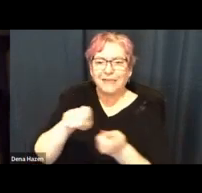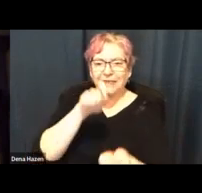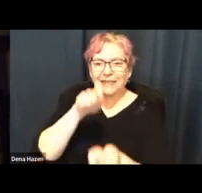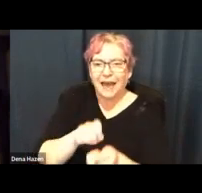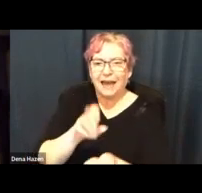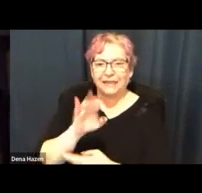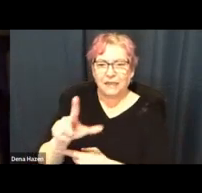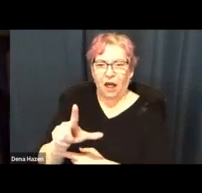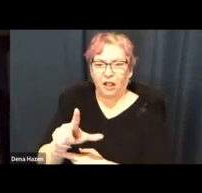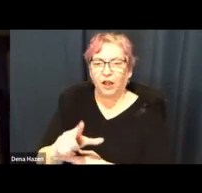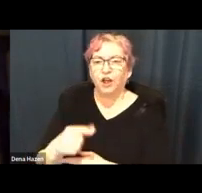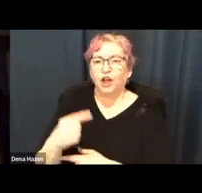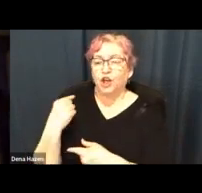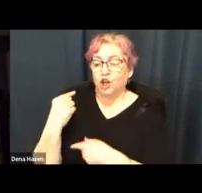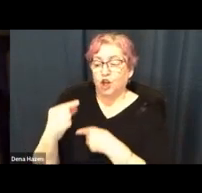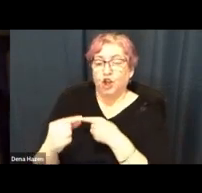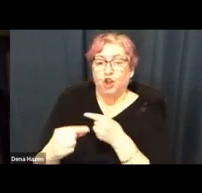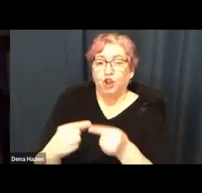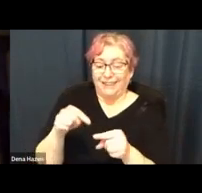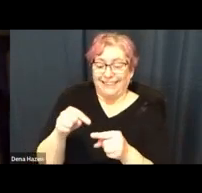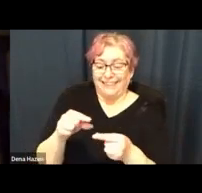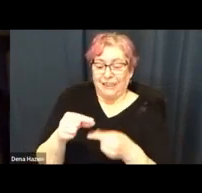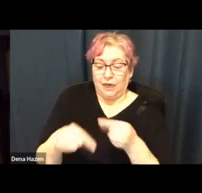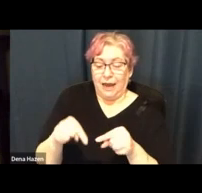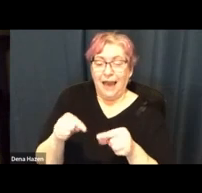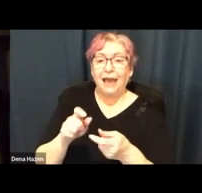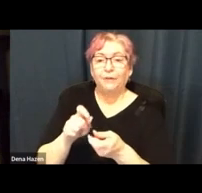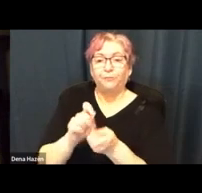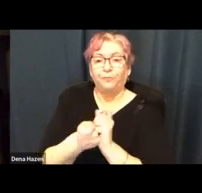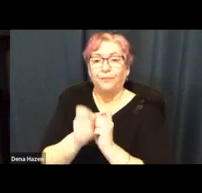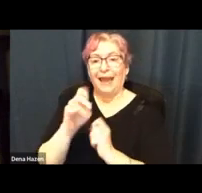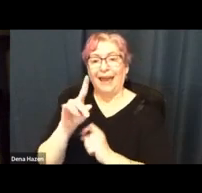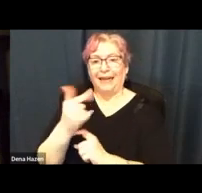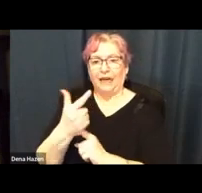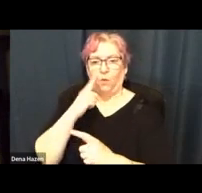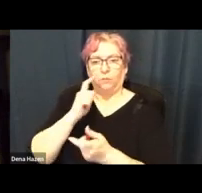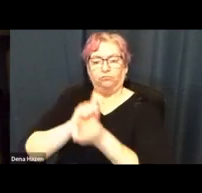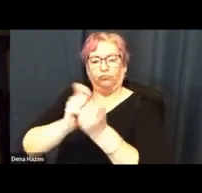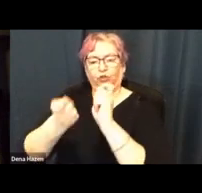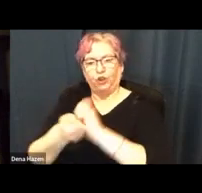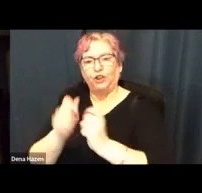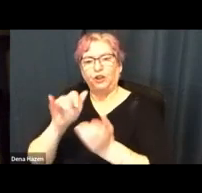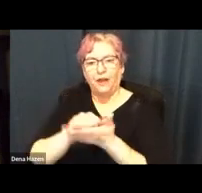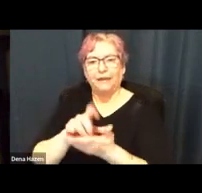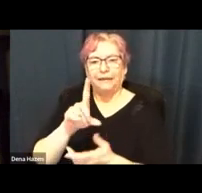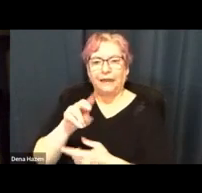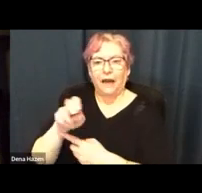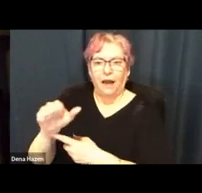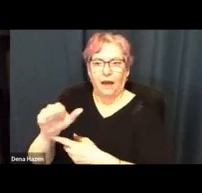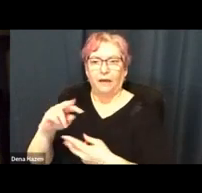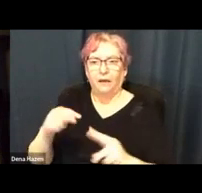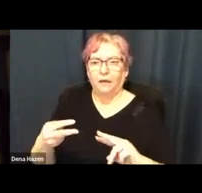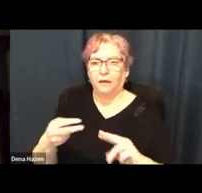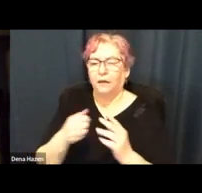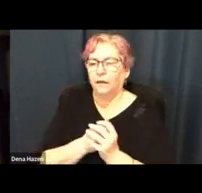Gene editing directly changes the DNA.